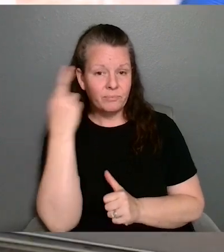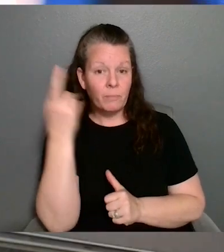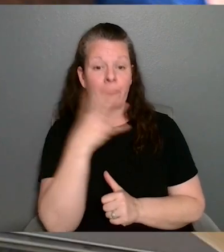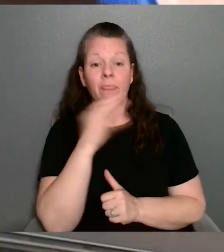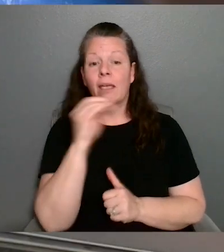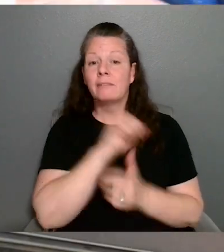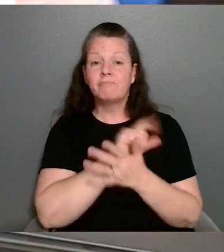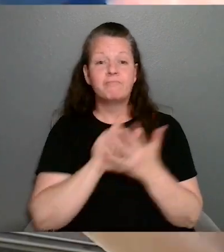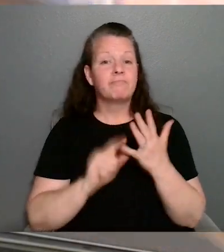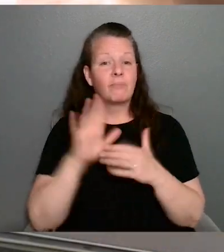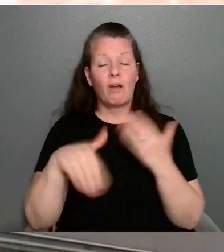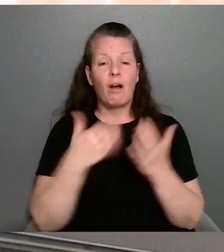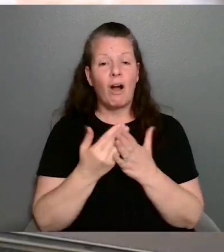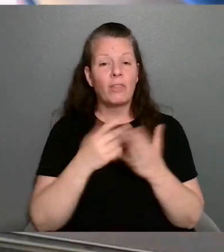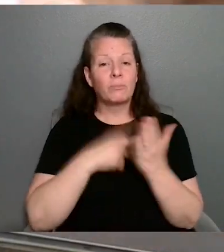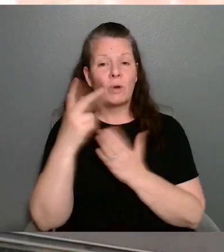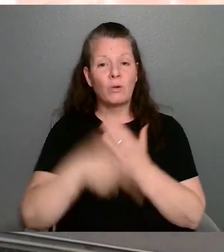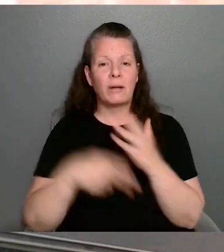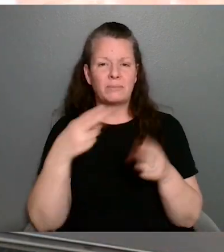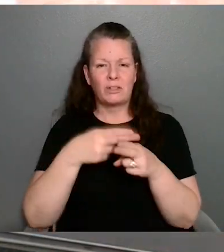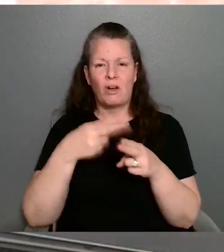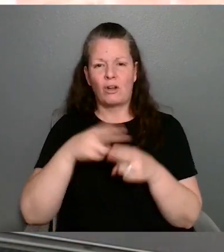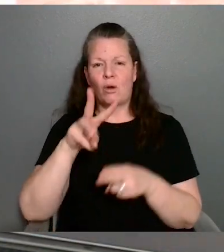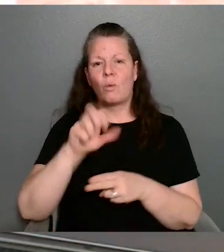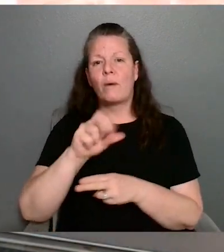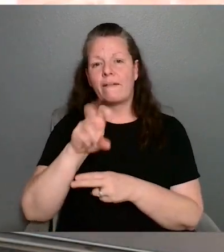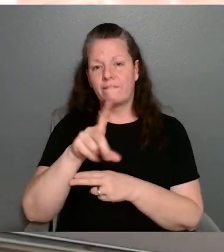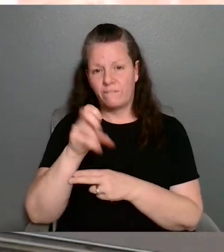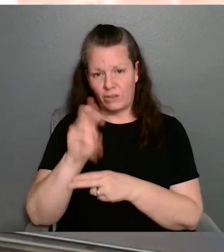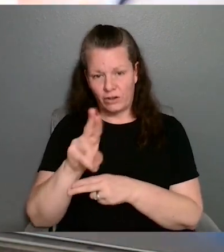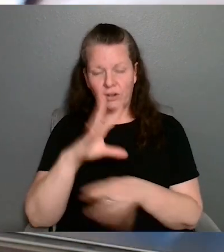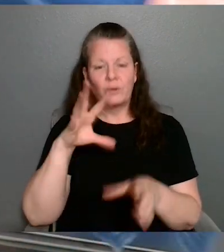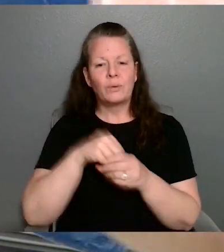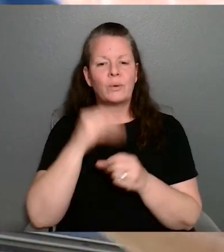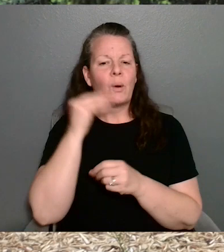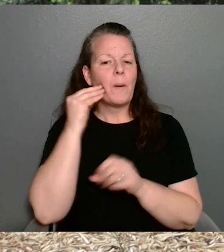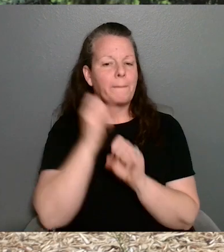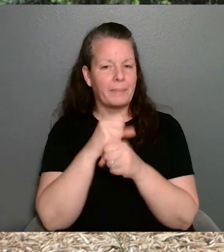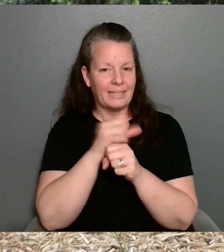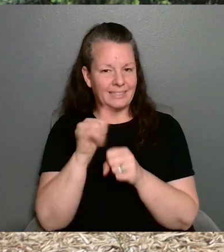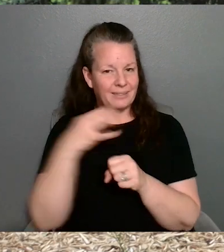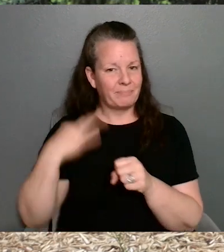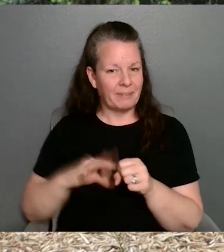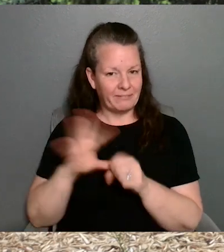and all of the programs that we call waivers include homemaking as a benefit. Other people may struggle